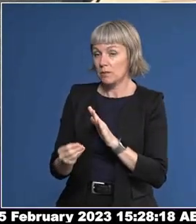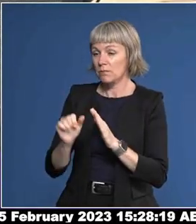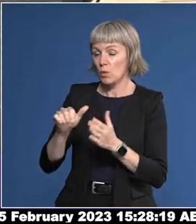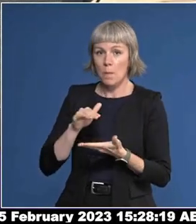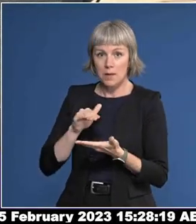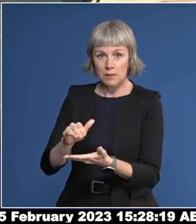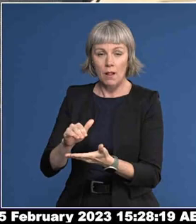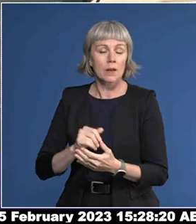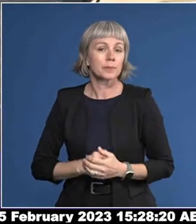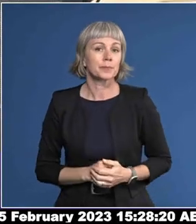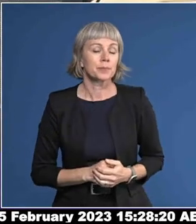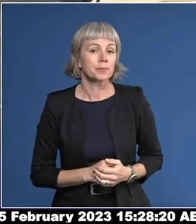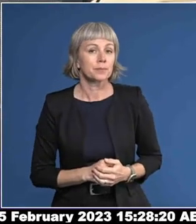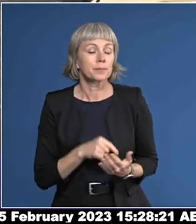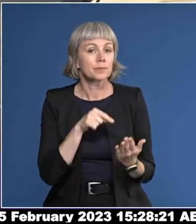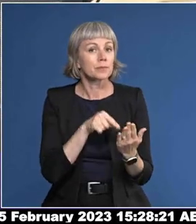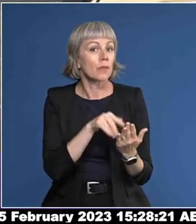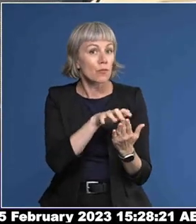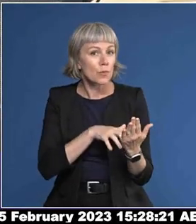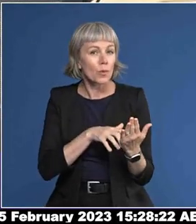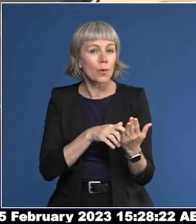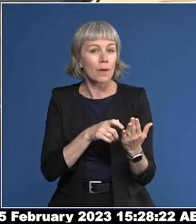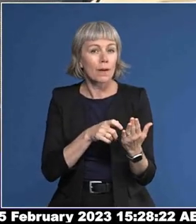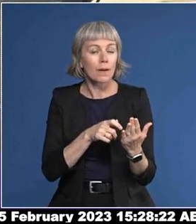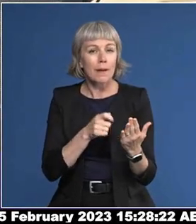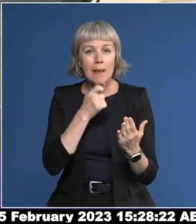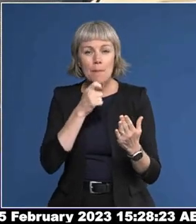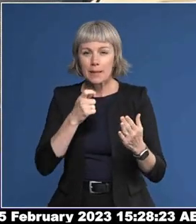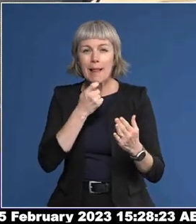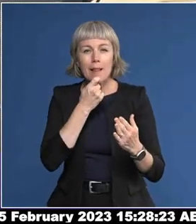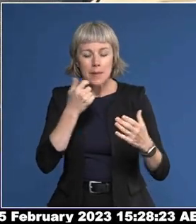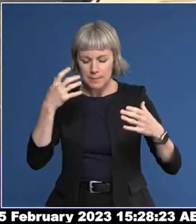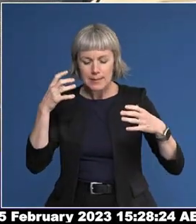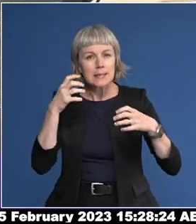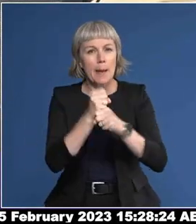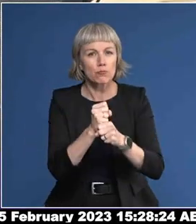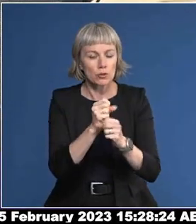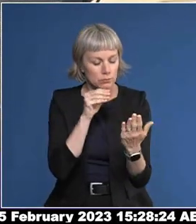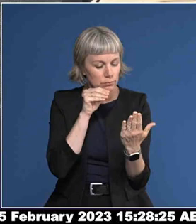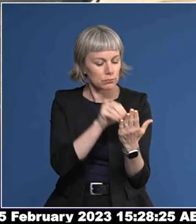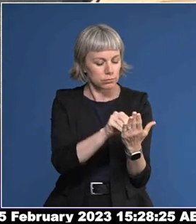This report is a snapshot of where the sector is in a particular year. That's right.